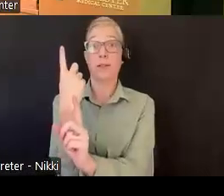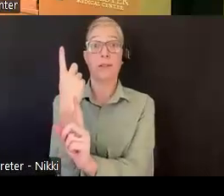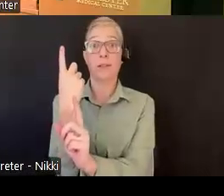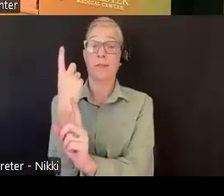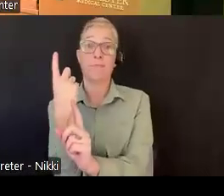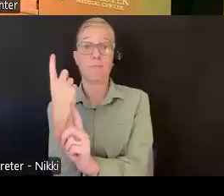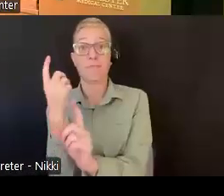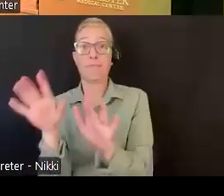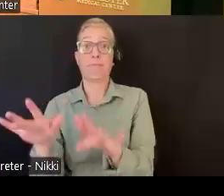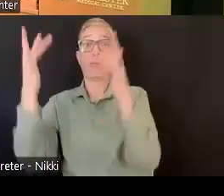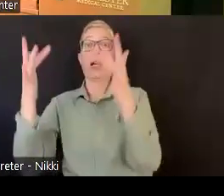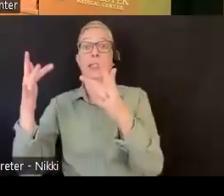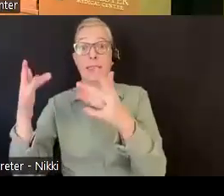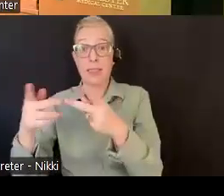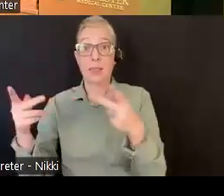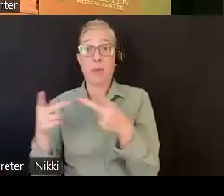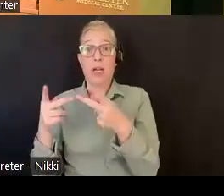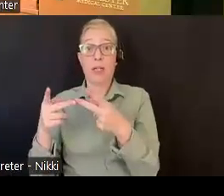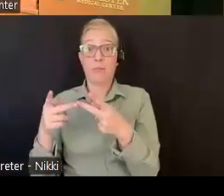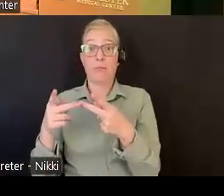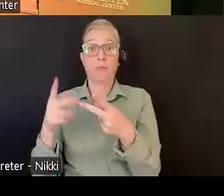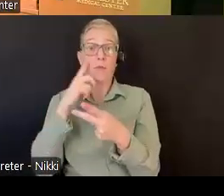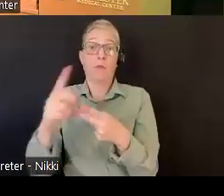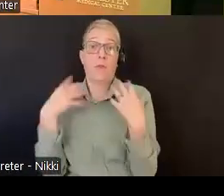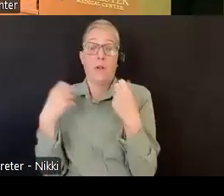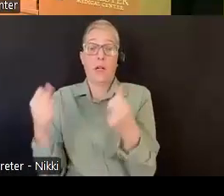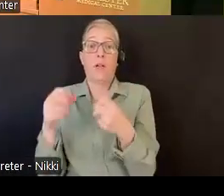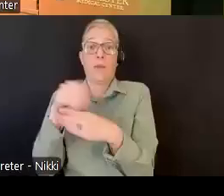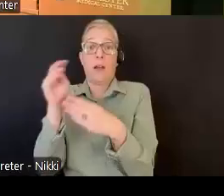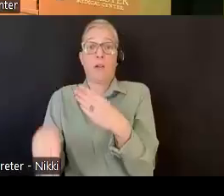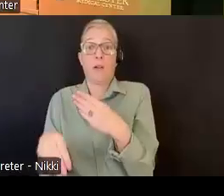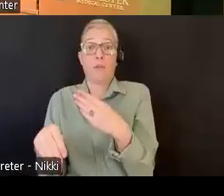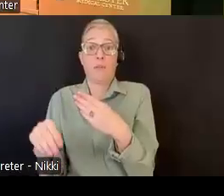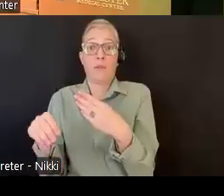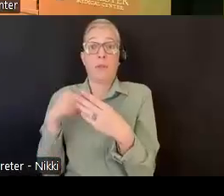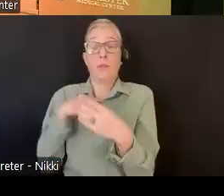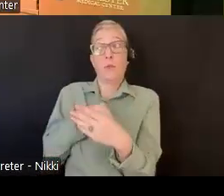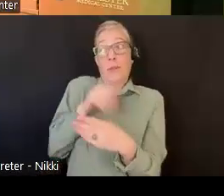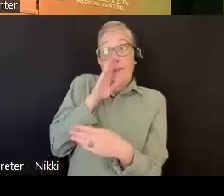19 chronic health measures indirect can't say that we directly were the cause of that. I think